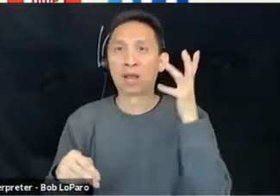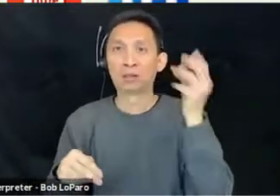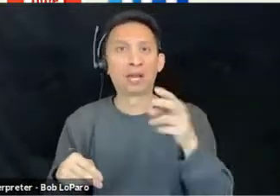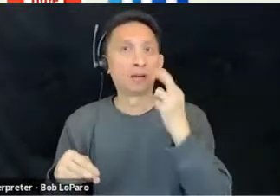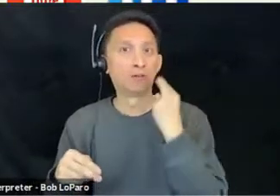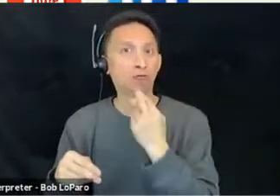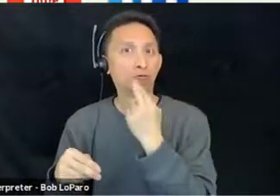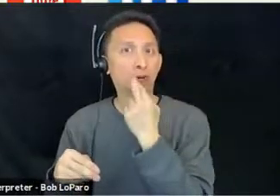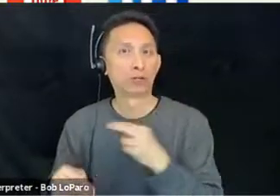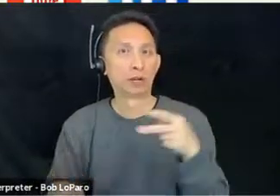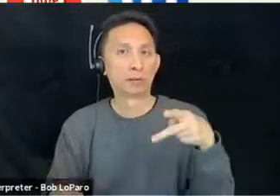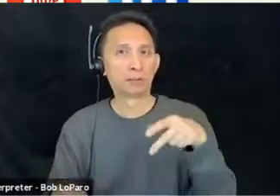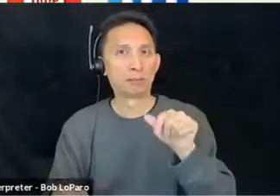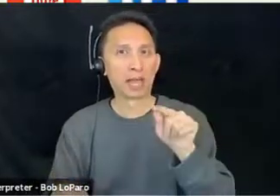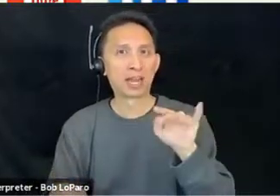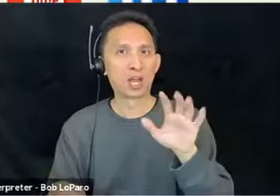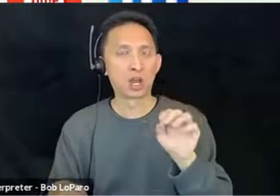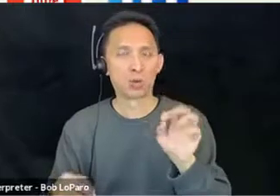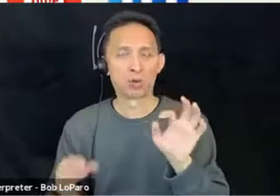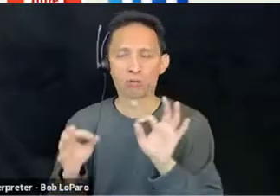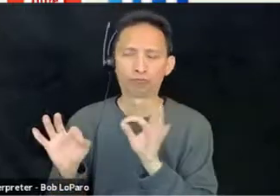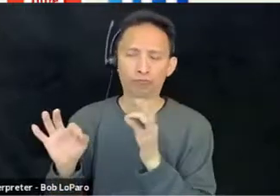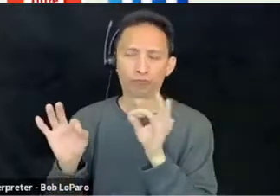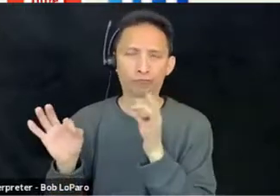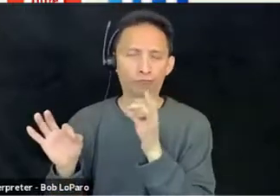I just had this nagging doubt that wouldn't leave.